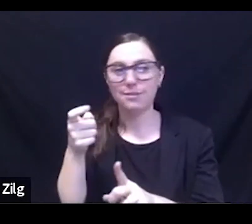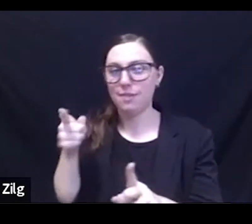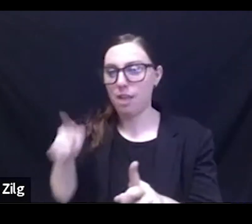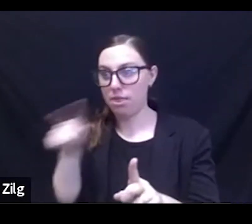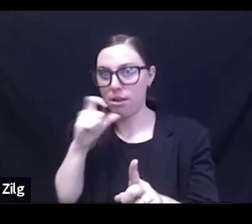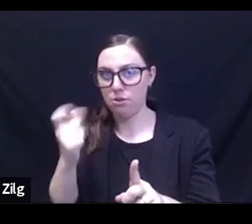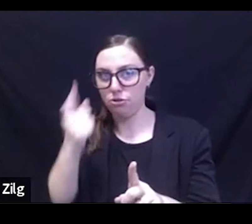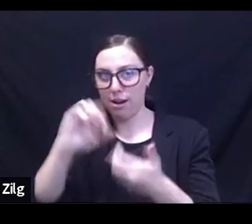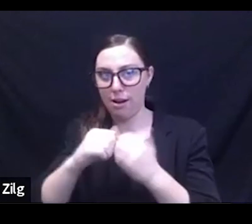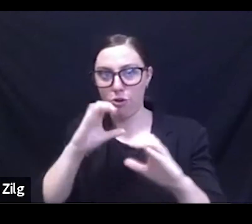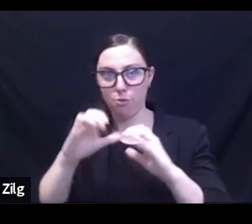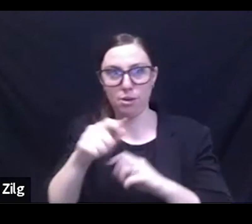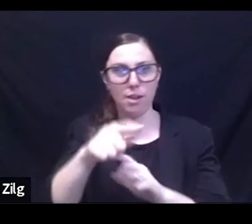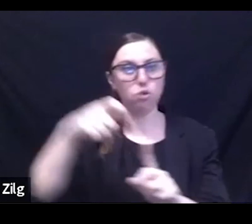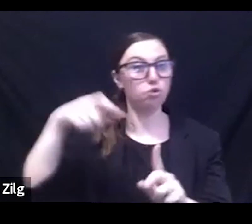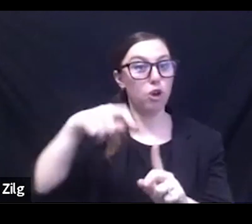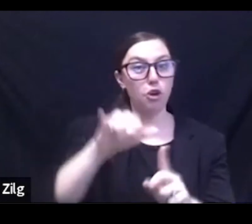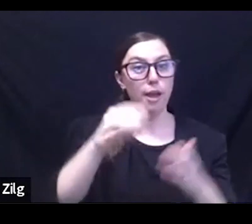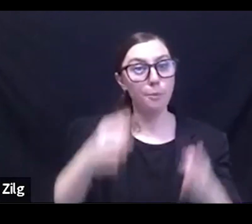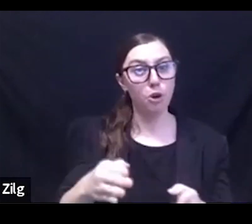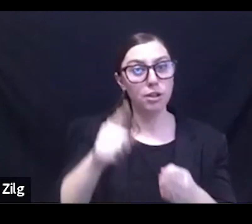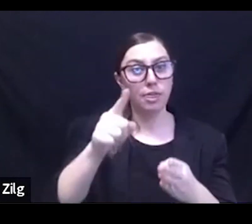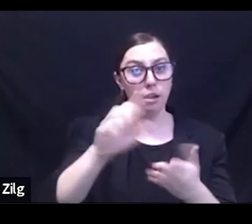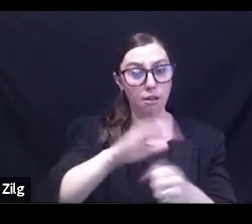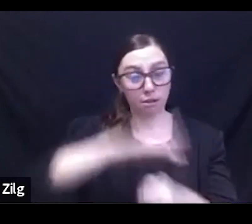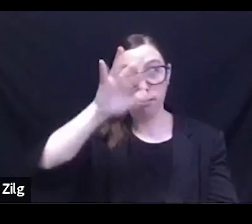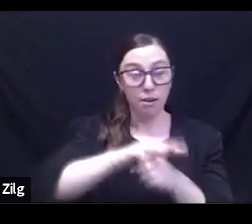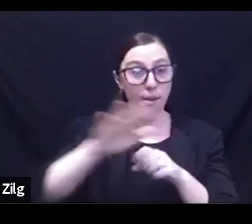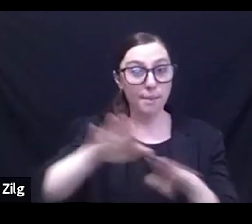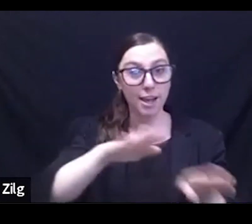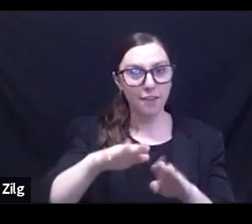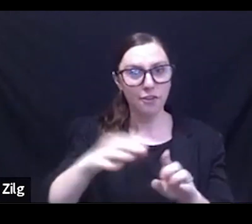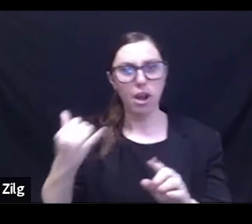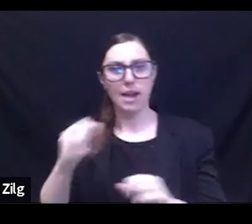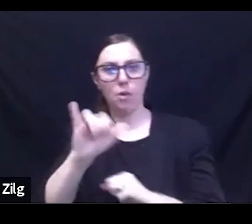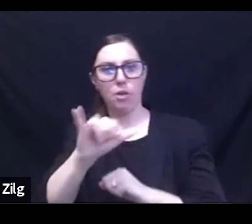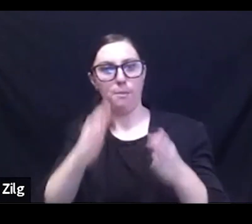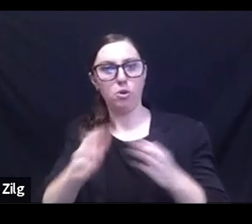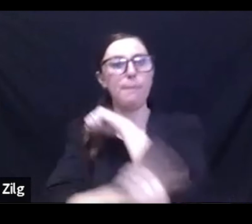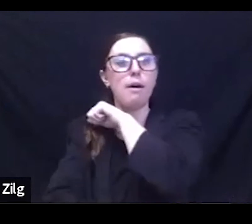understanding the methods of communication and comprehension and not understanding that communication